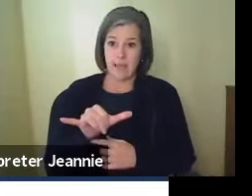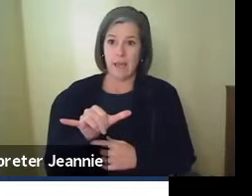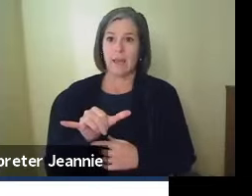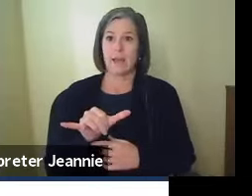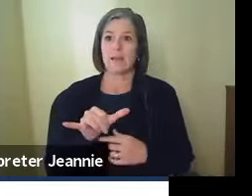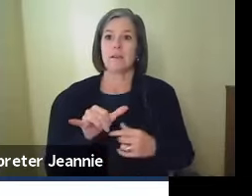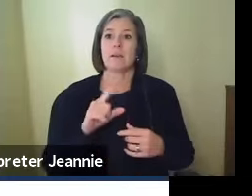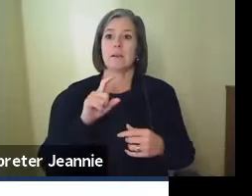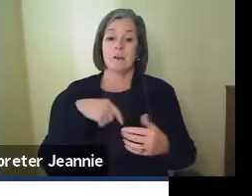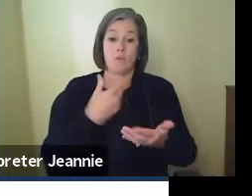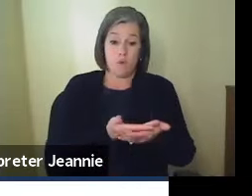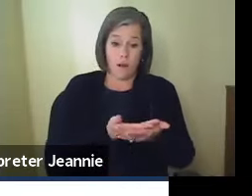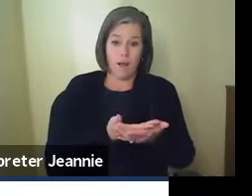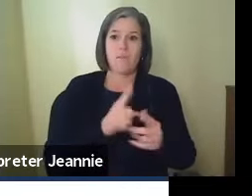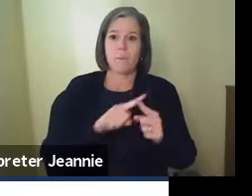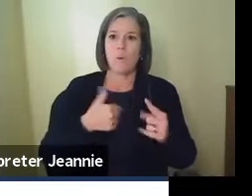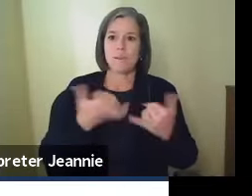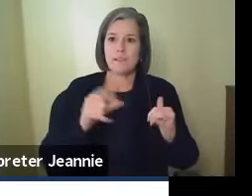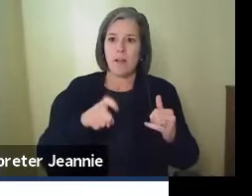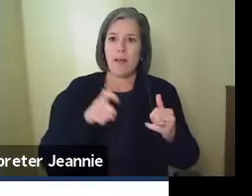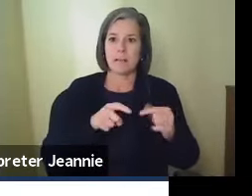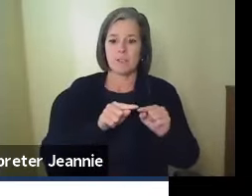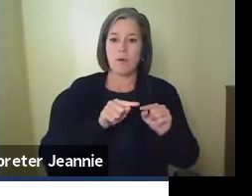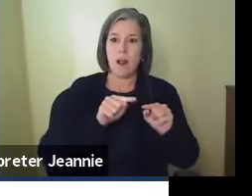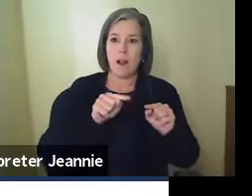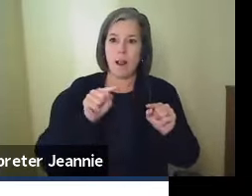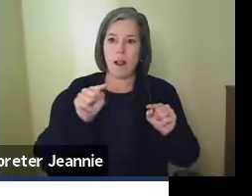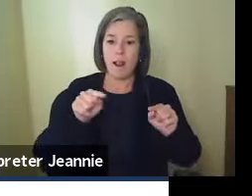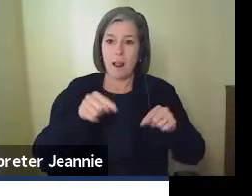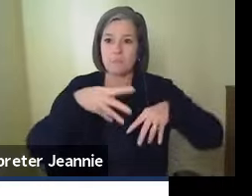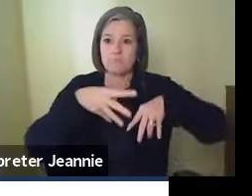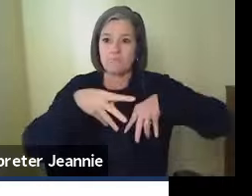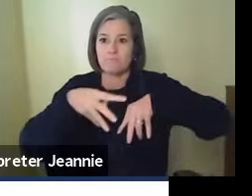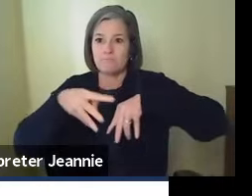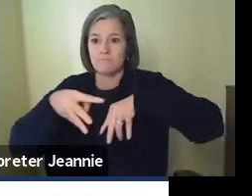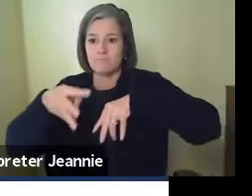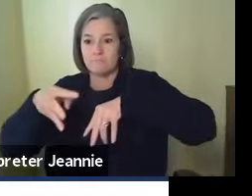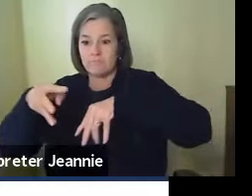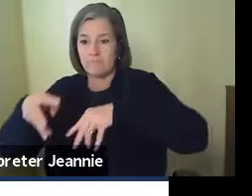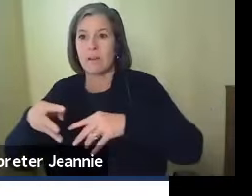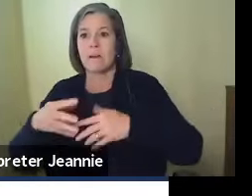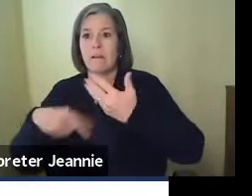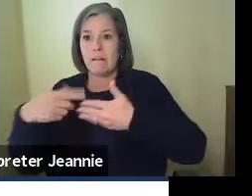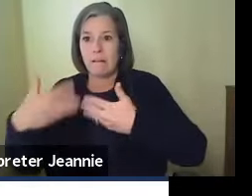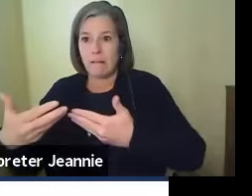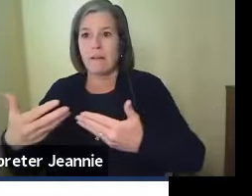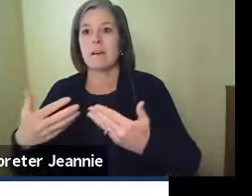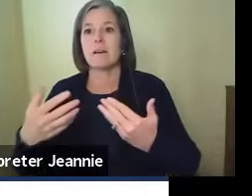win the war in the Pacific during World War II, but we sort of saw the light at the end of the